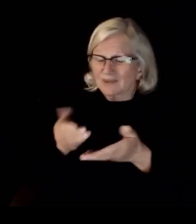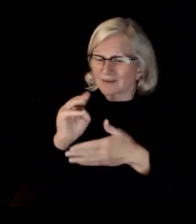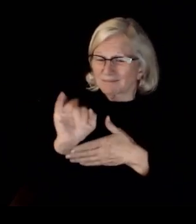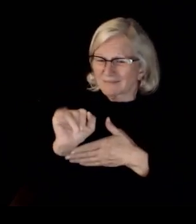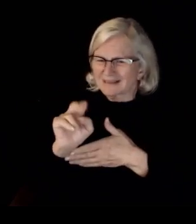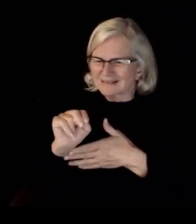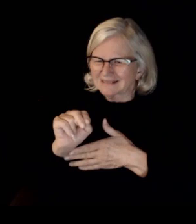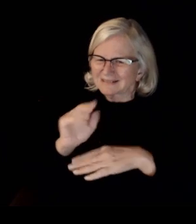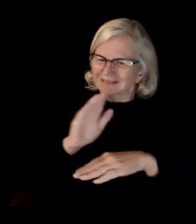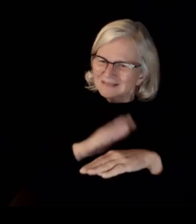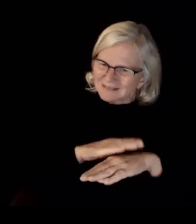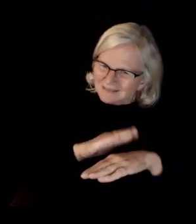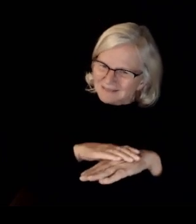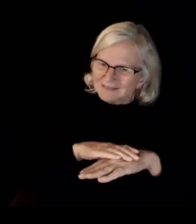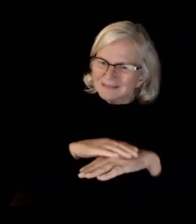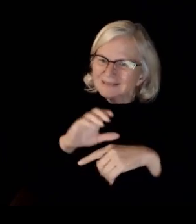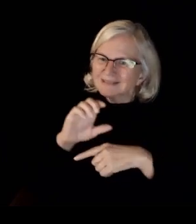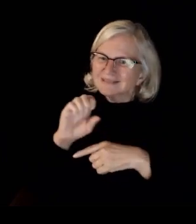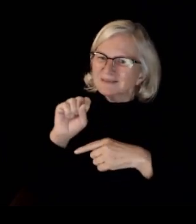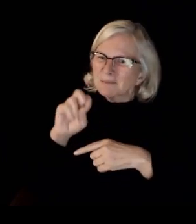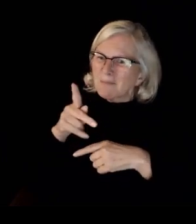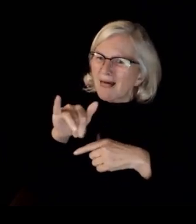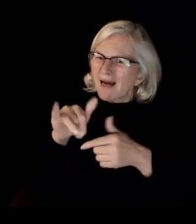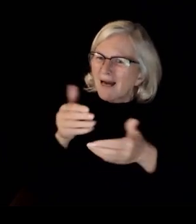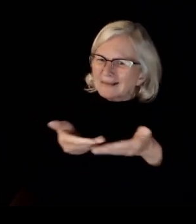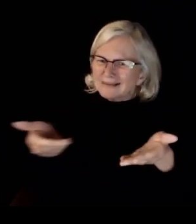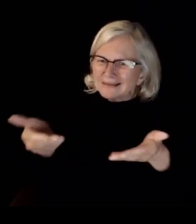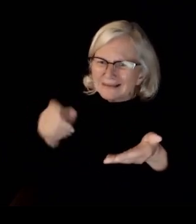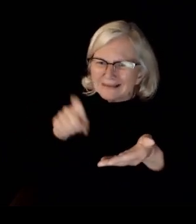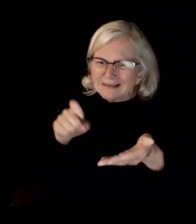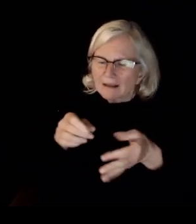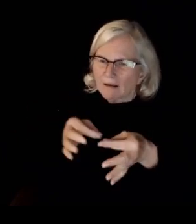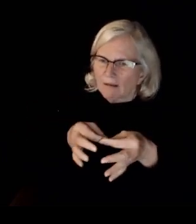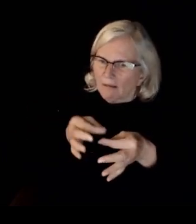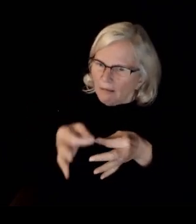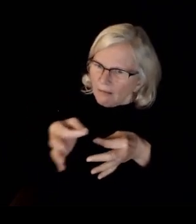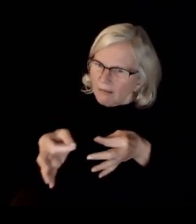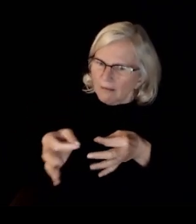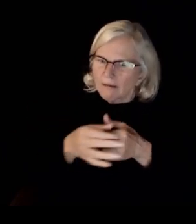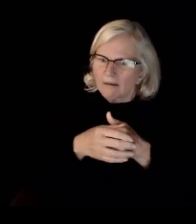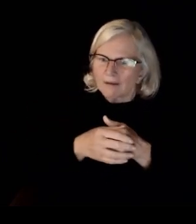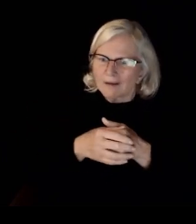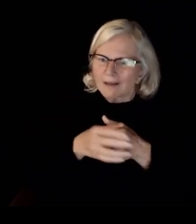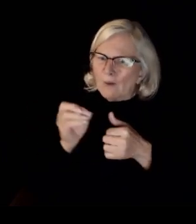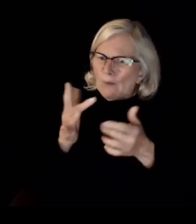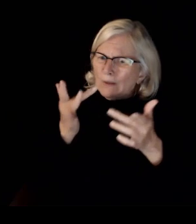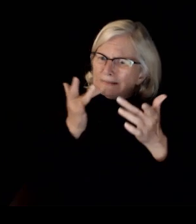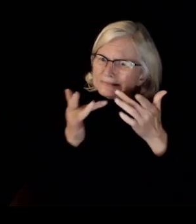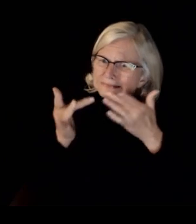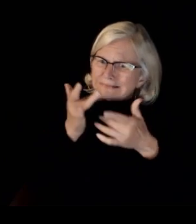have been delayed or reduced you know many have you know expect regular weekly allocations